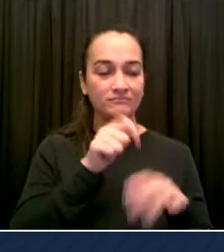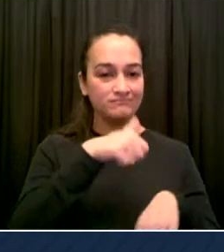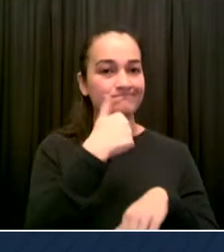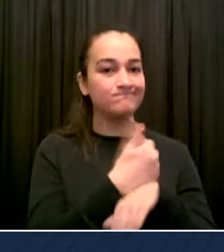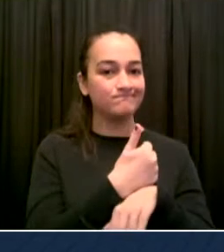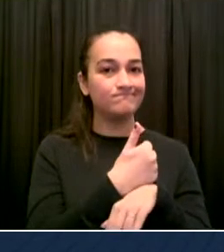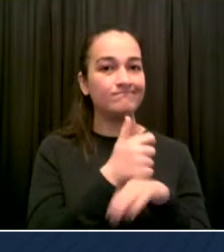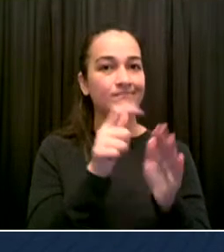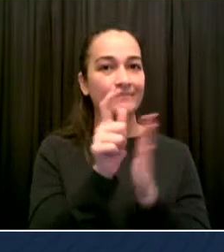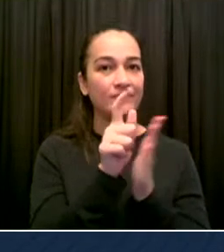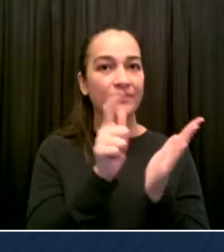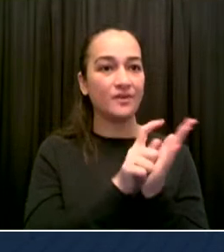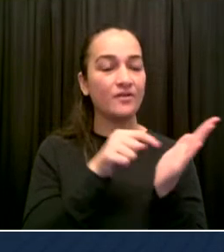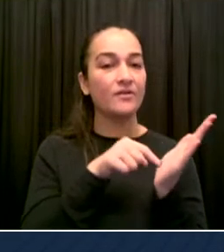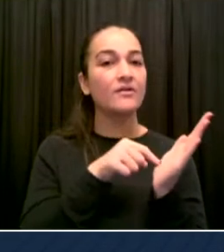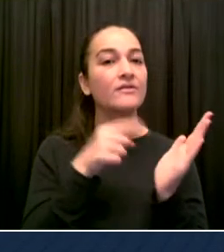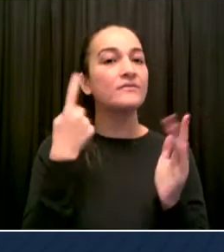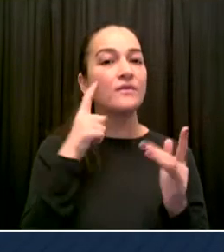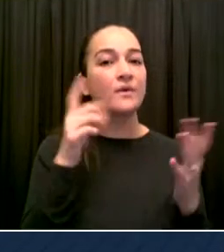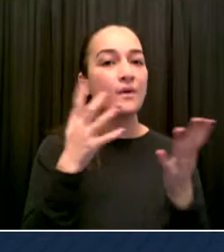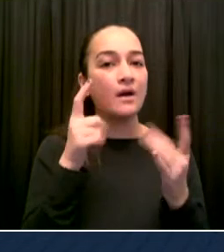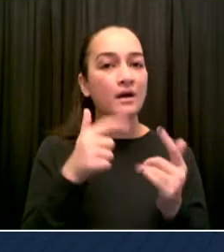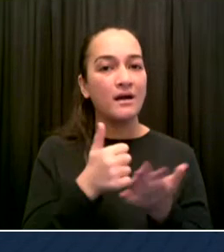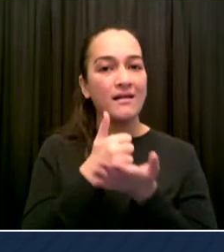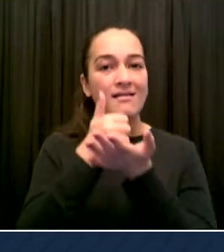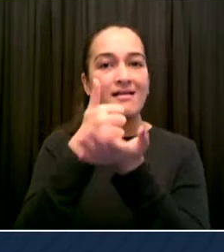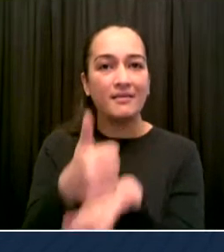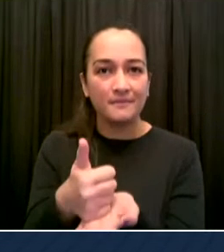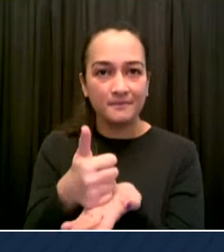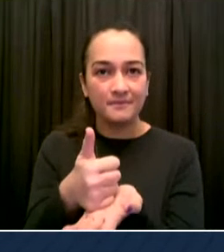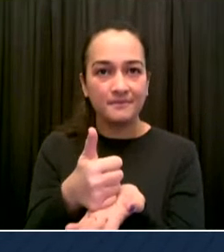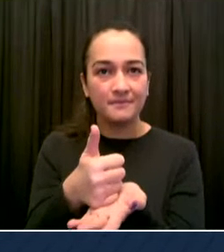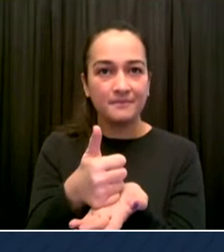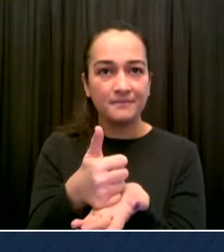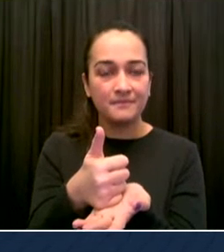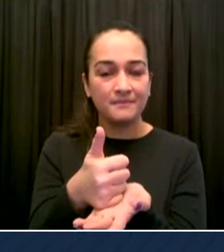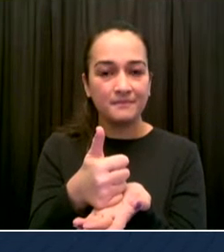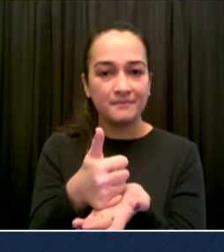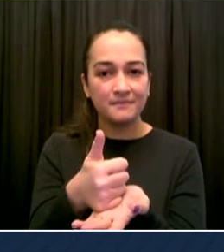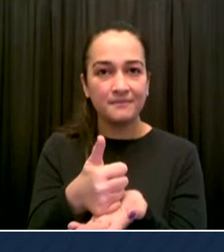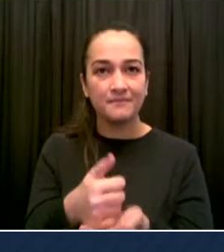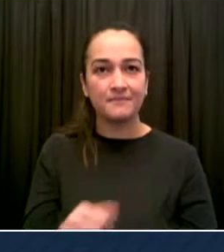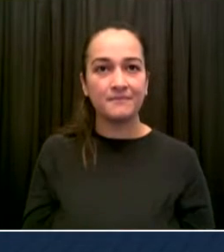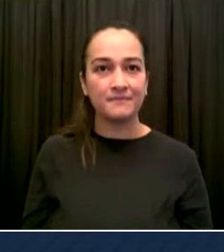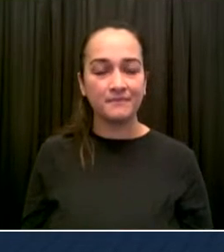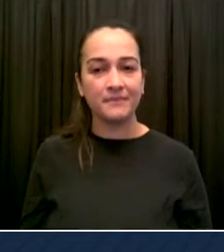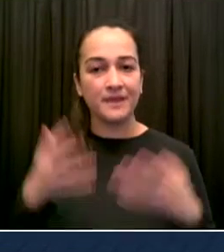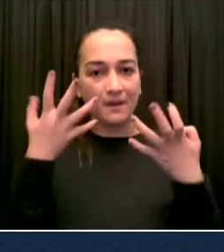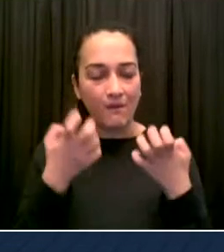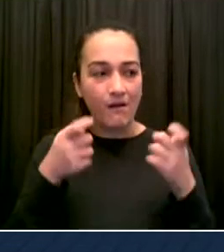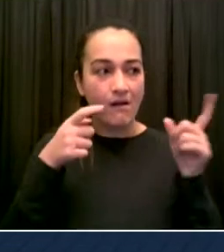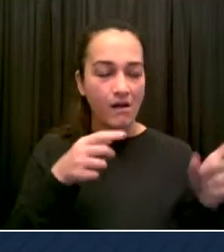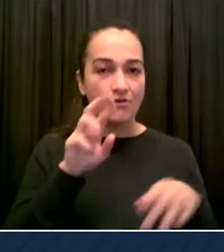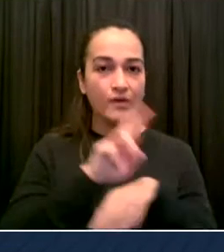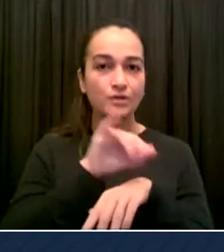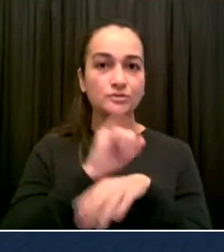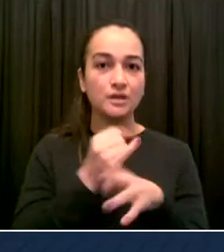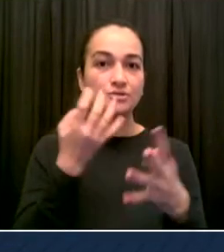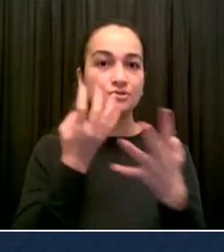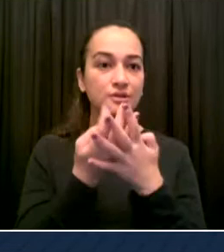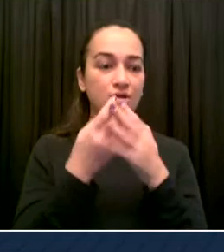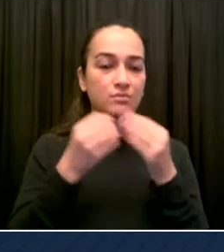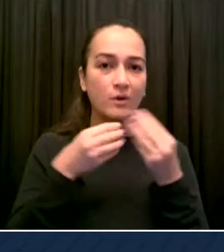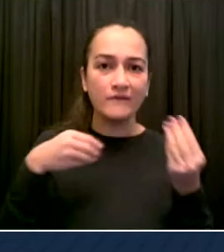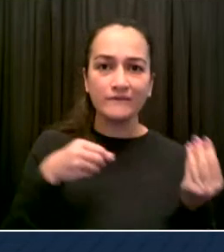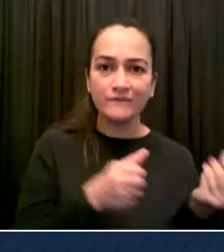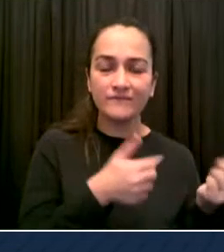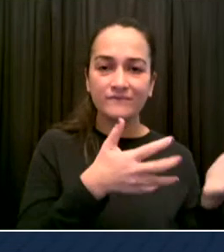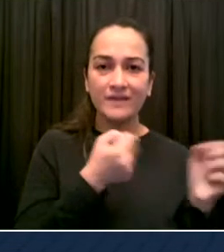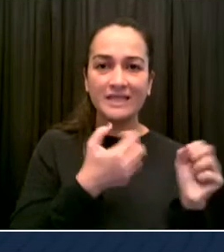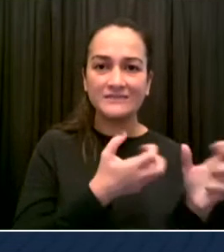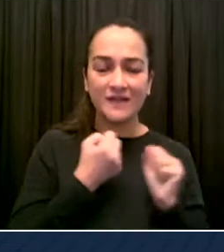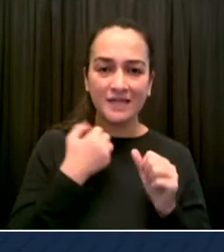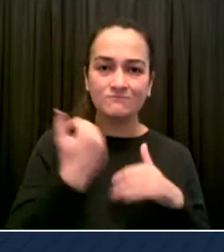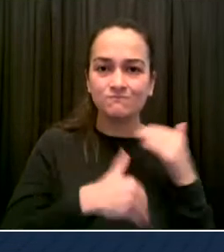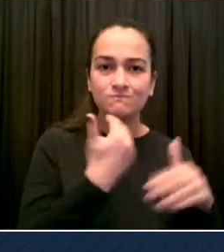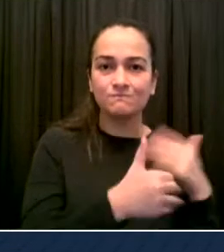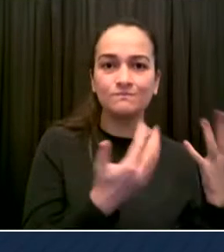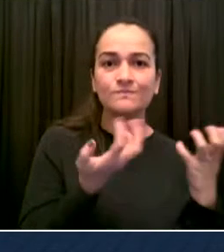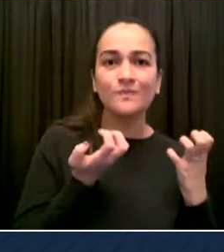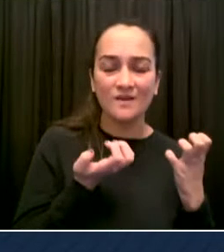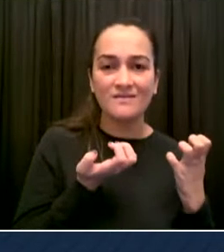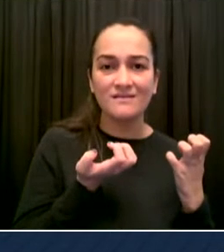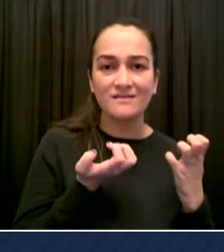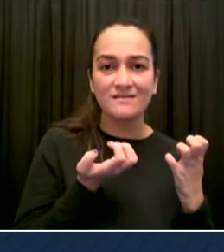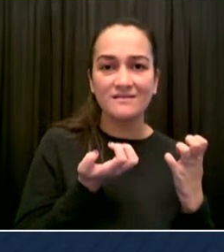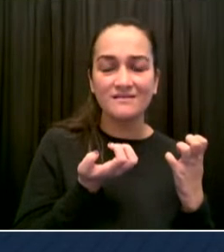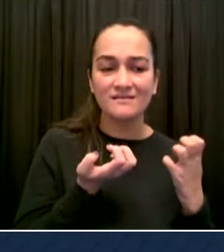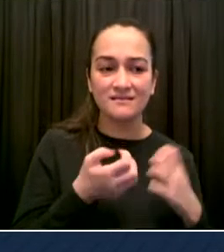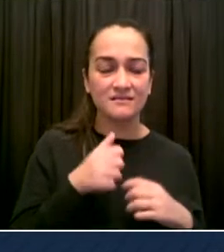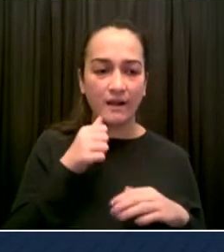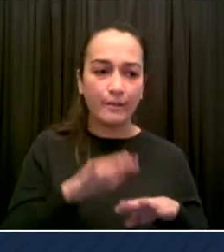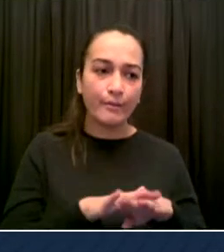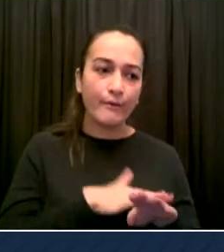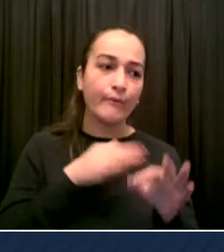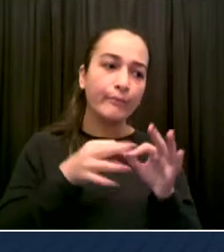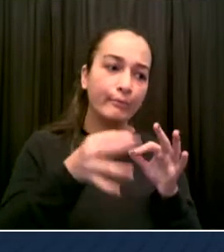MOVE A NUMBER OF PEOPLE OUT OF